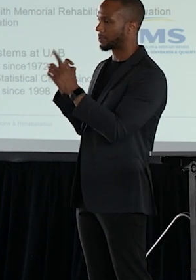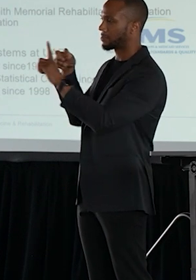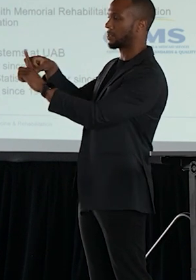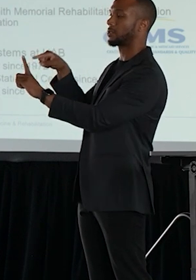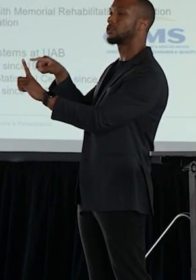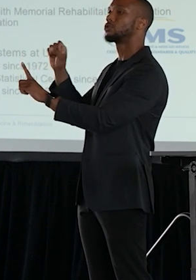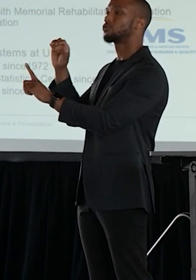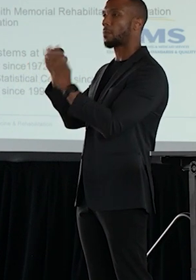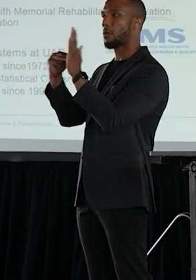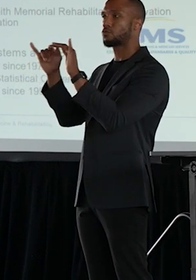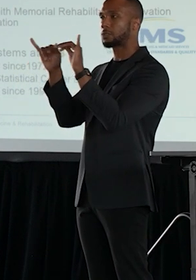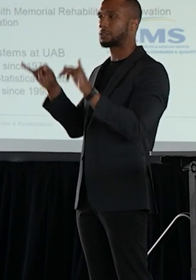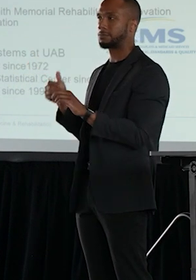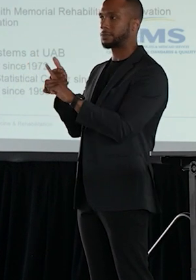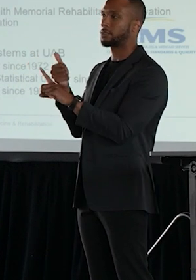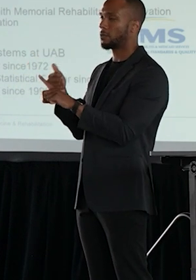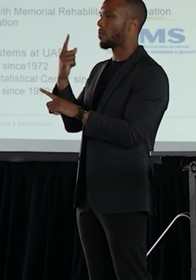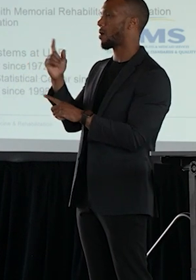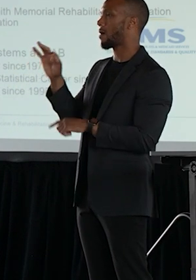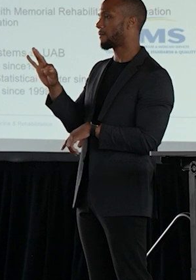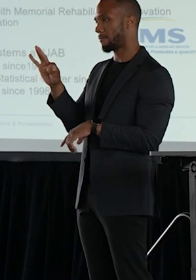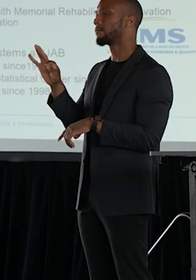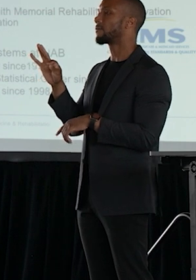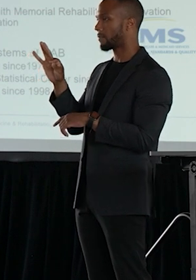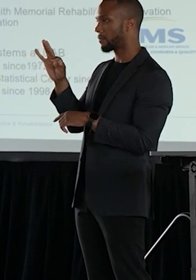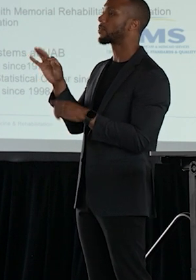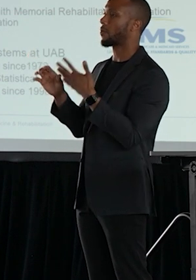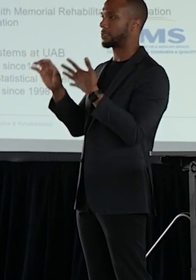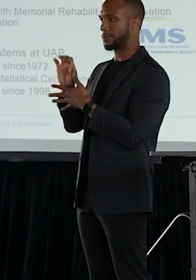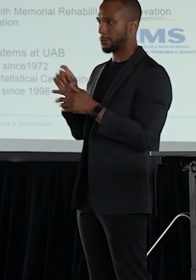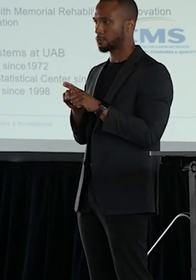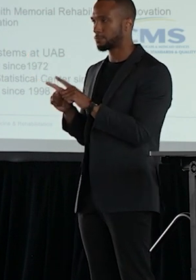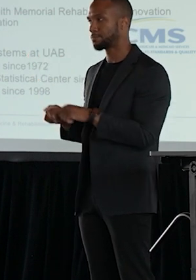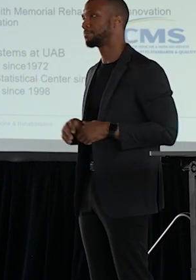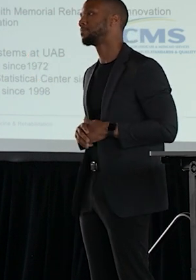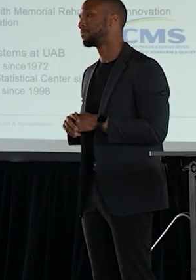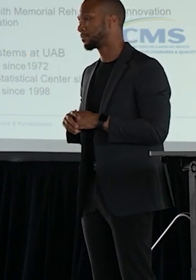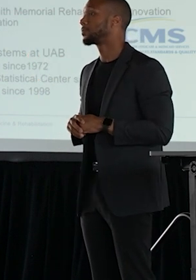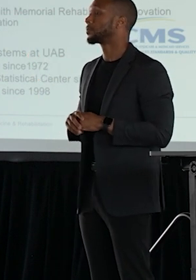the model system is one of the criteria as well. So very nicely